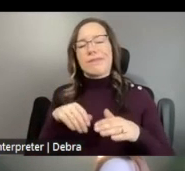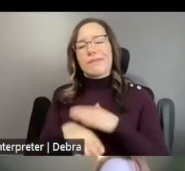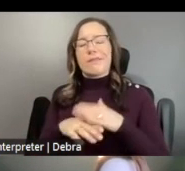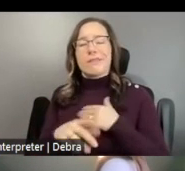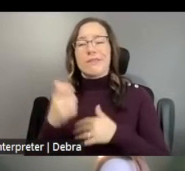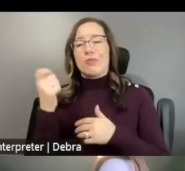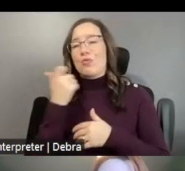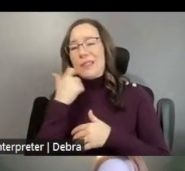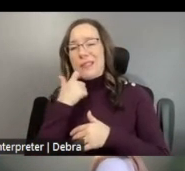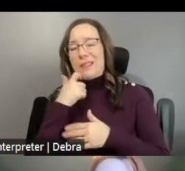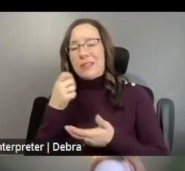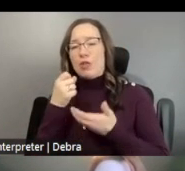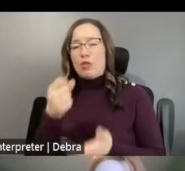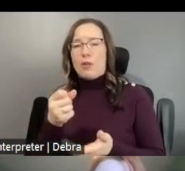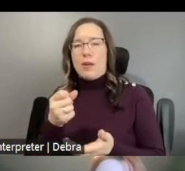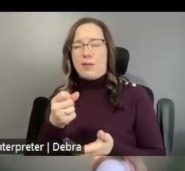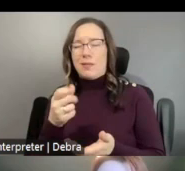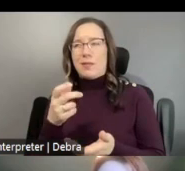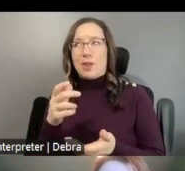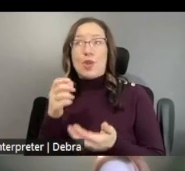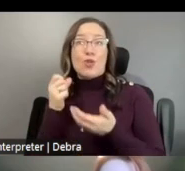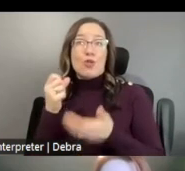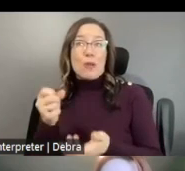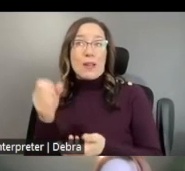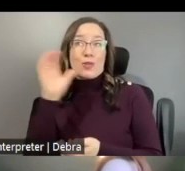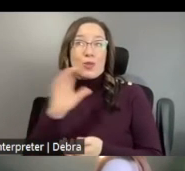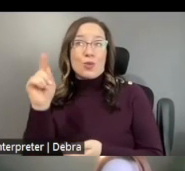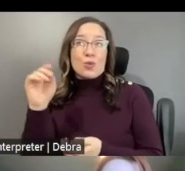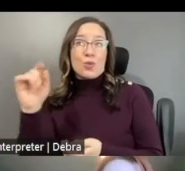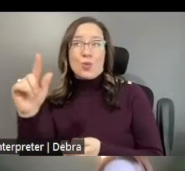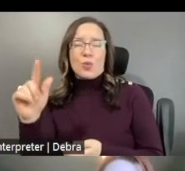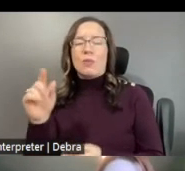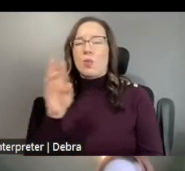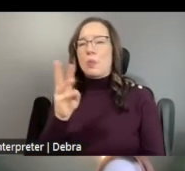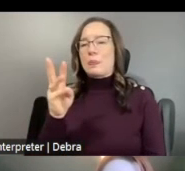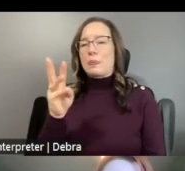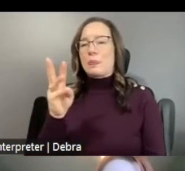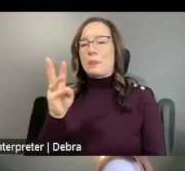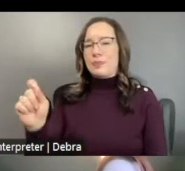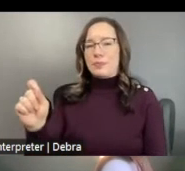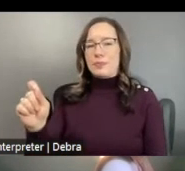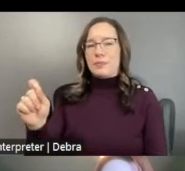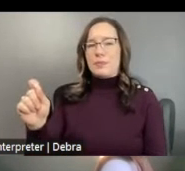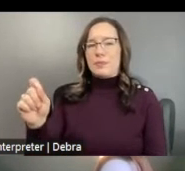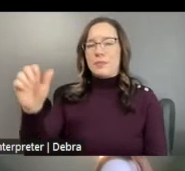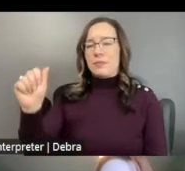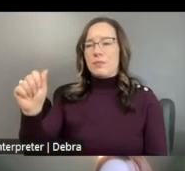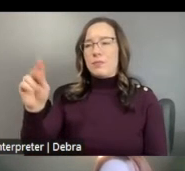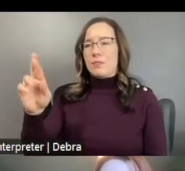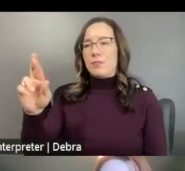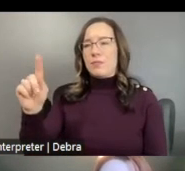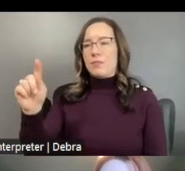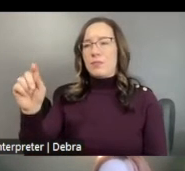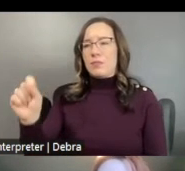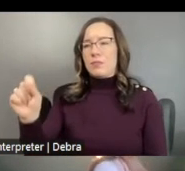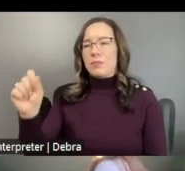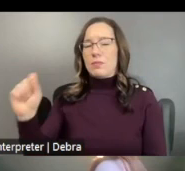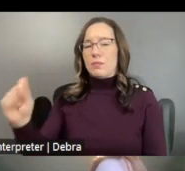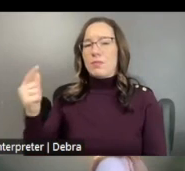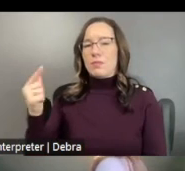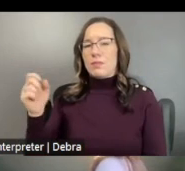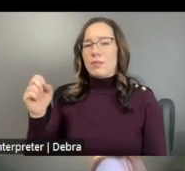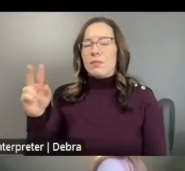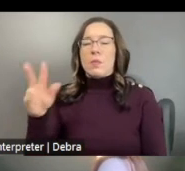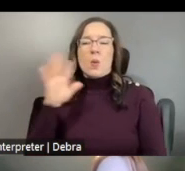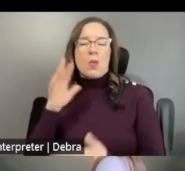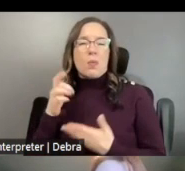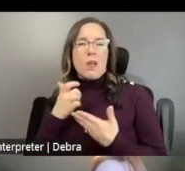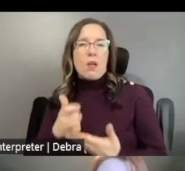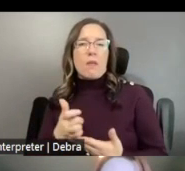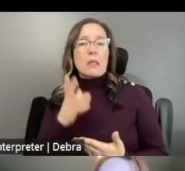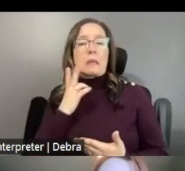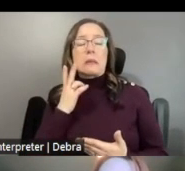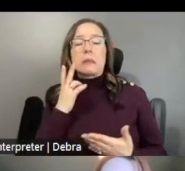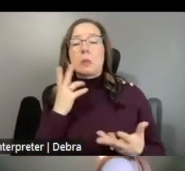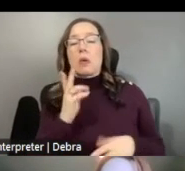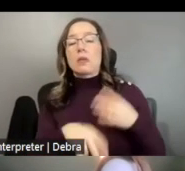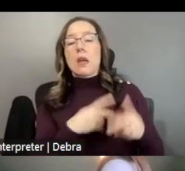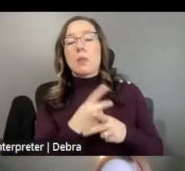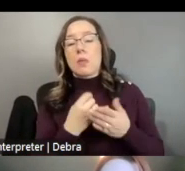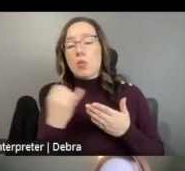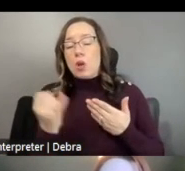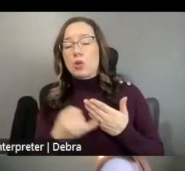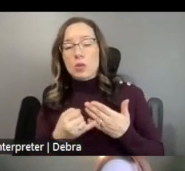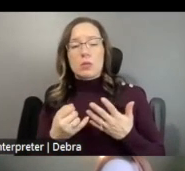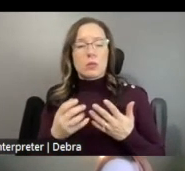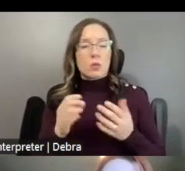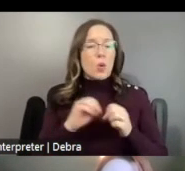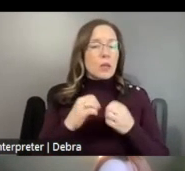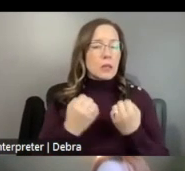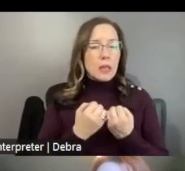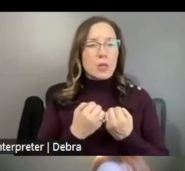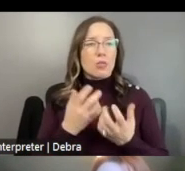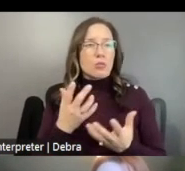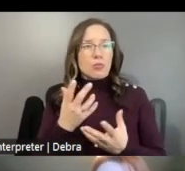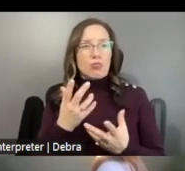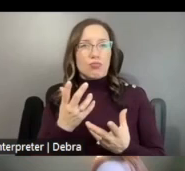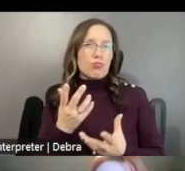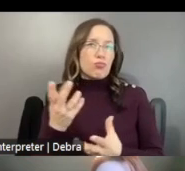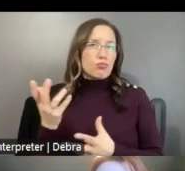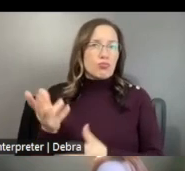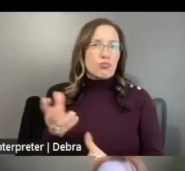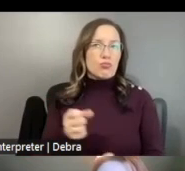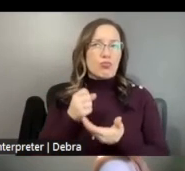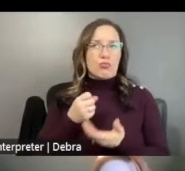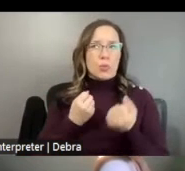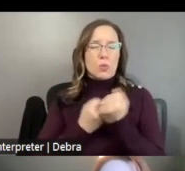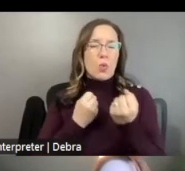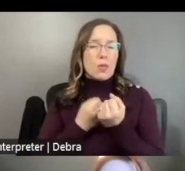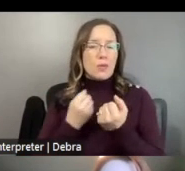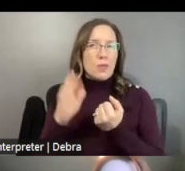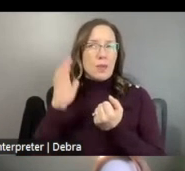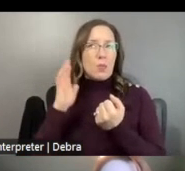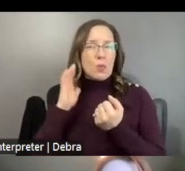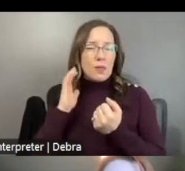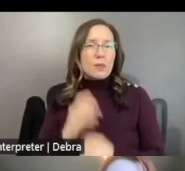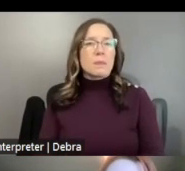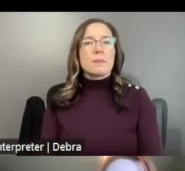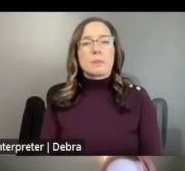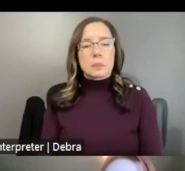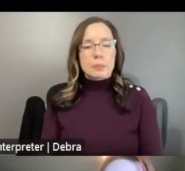THROUGH THE GRANT SEARCH TOOL ON OUR WEBSITE AT WWW.ARTS.ORG HAVE RECEIVED SUPPORT IN THE PAST.